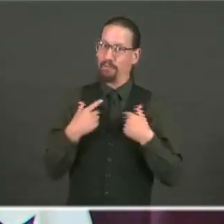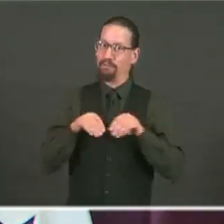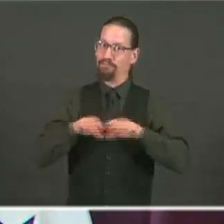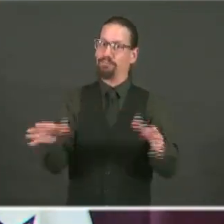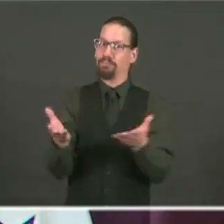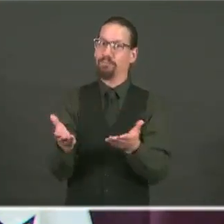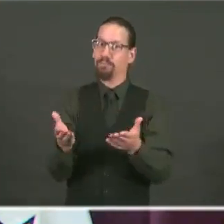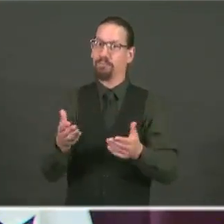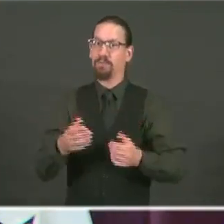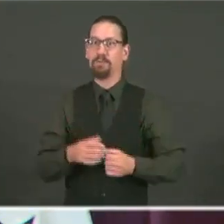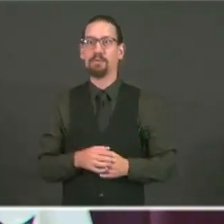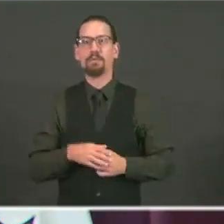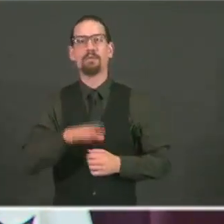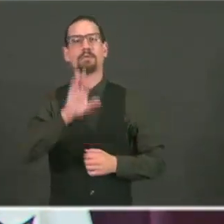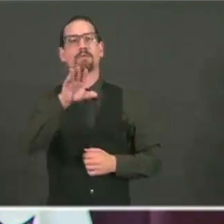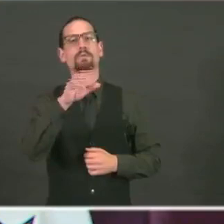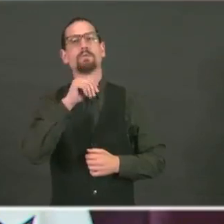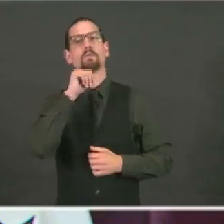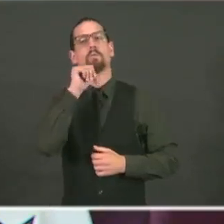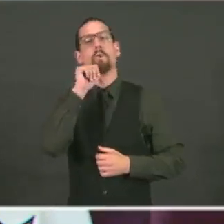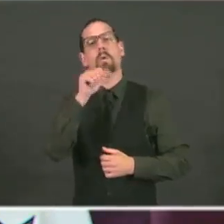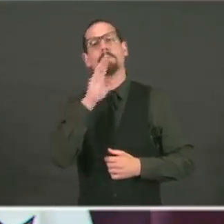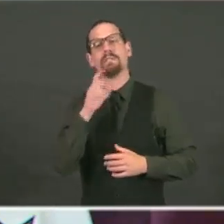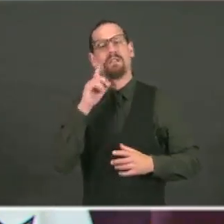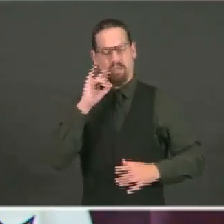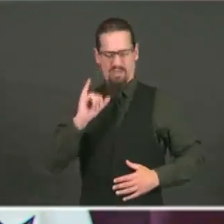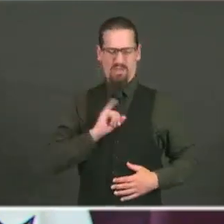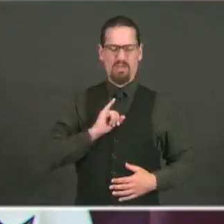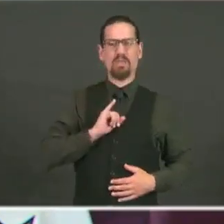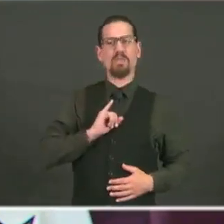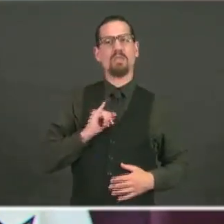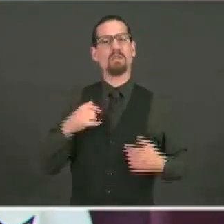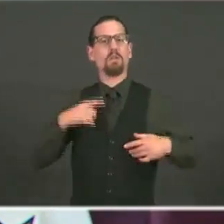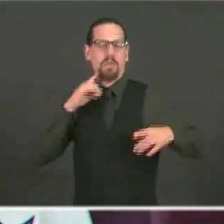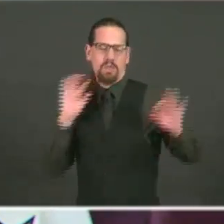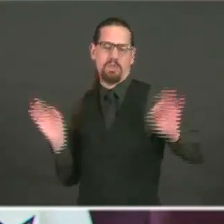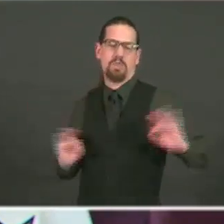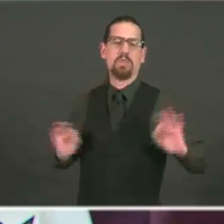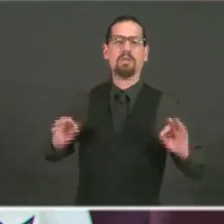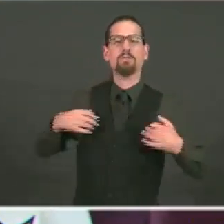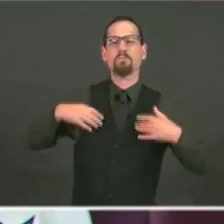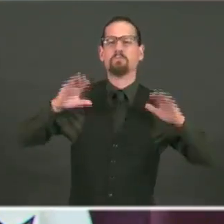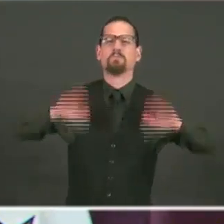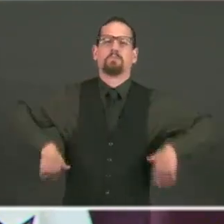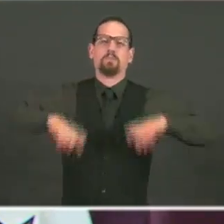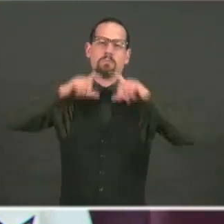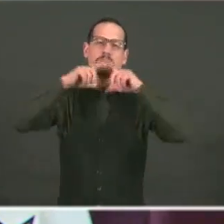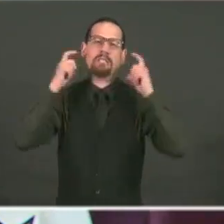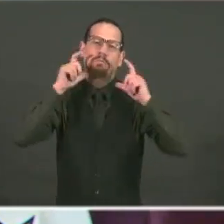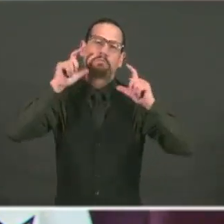AND IS INCREDIBLY SELFISH. FOR ALL OF US GETTING SICK OF WEARING MASKS AND WISH WE COULD